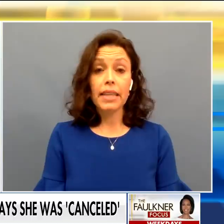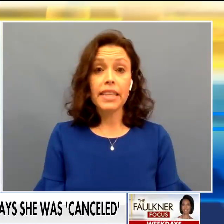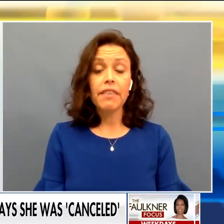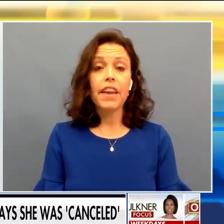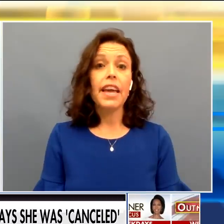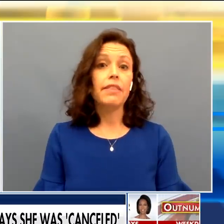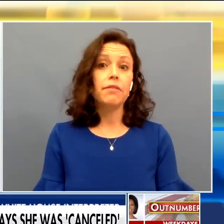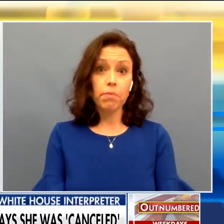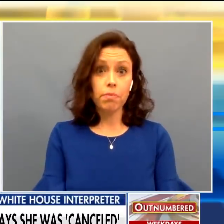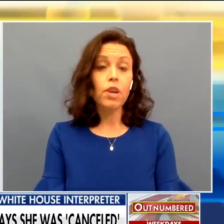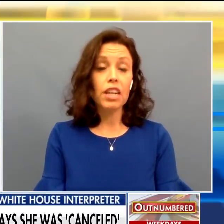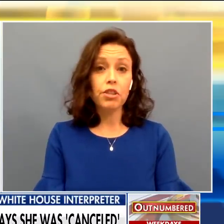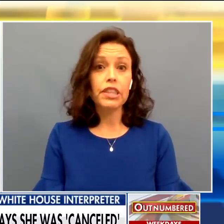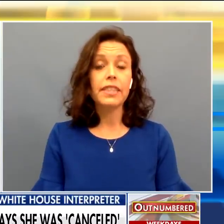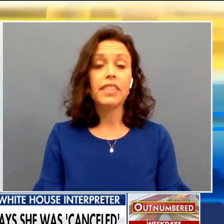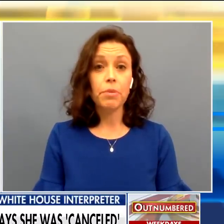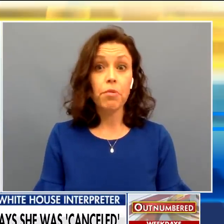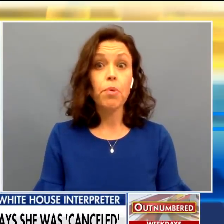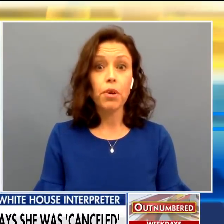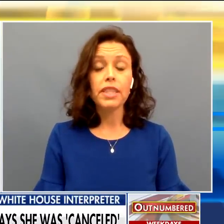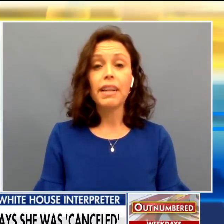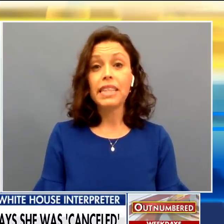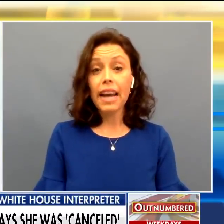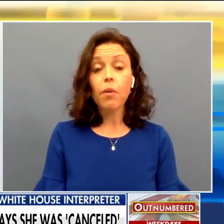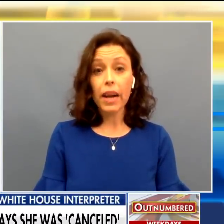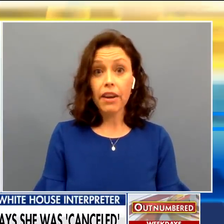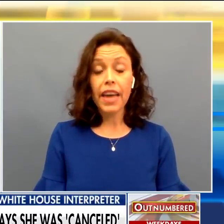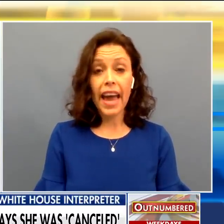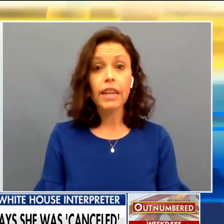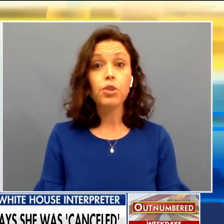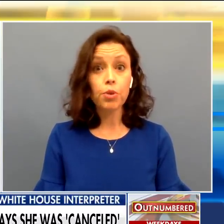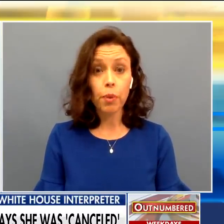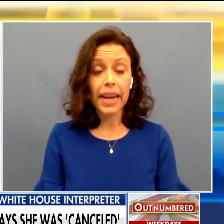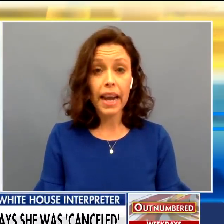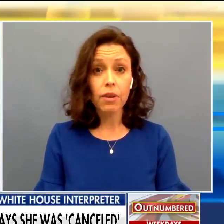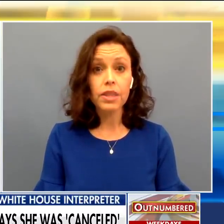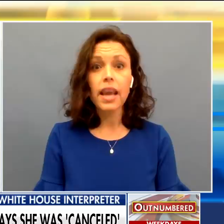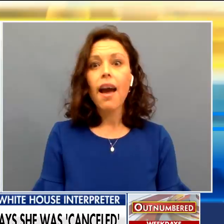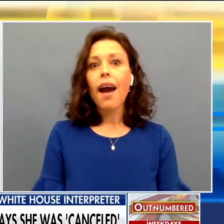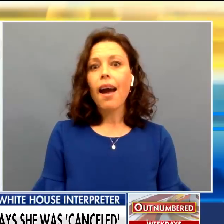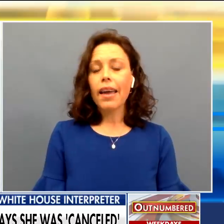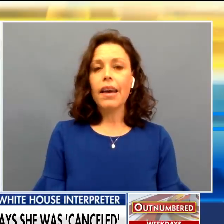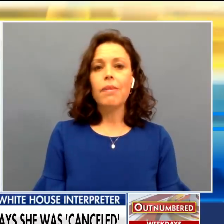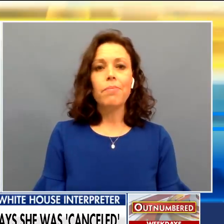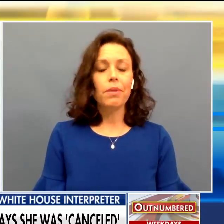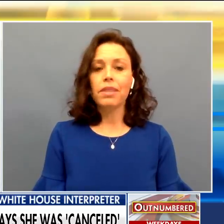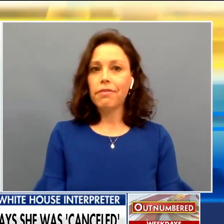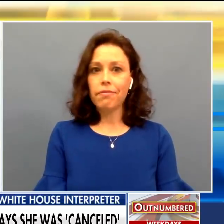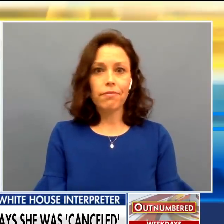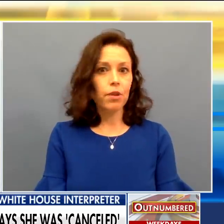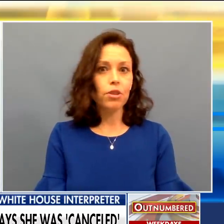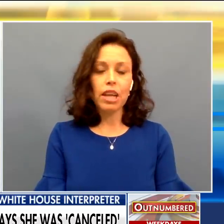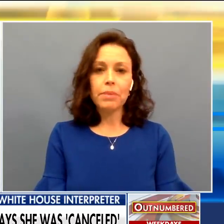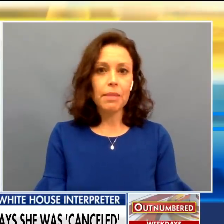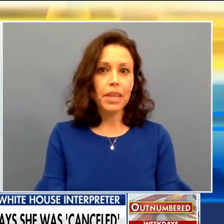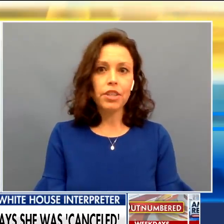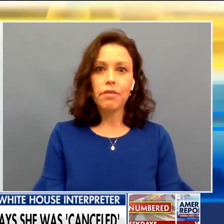I WAS NOT FIRED. THE RELATIONSHIP HAS BEEN VERY POSITIVE. AND CONTRARY TO SOME REPORTS, I DID NOT WEAR THE HAT TO THE